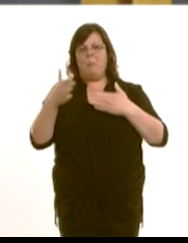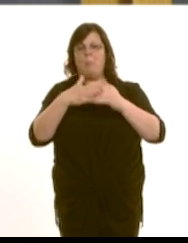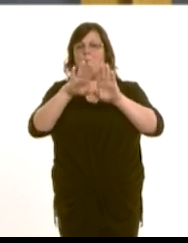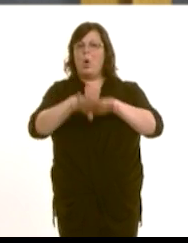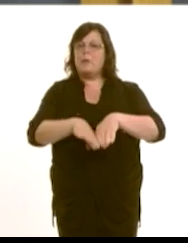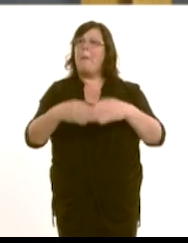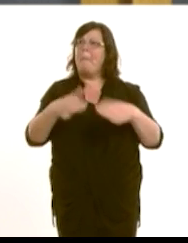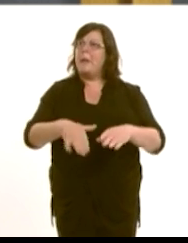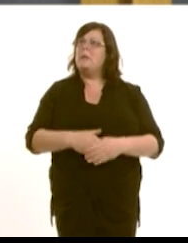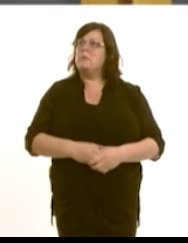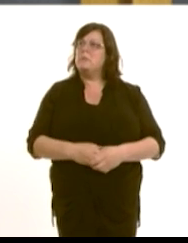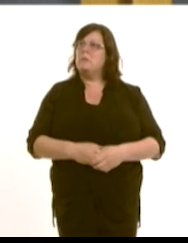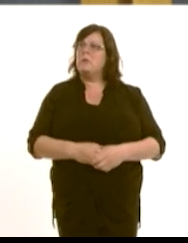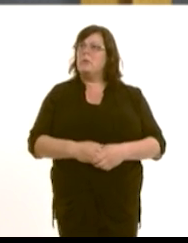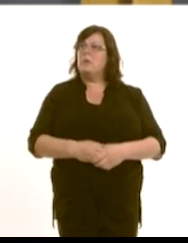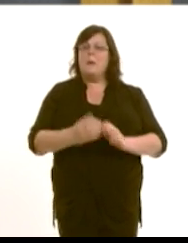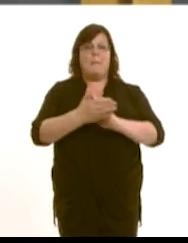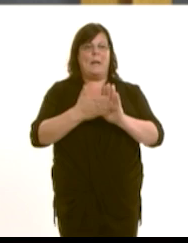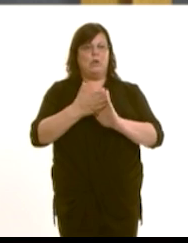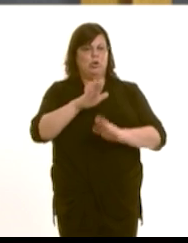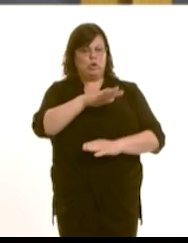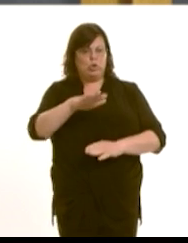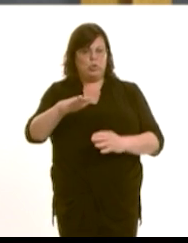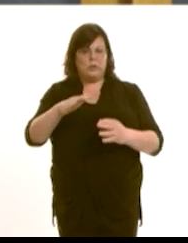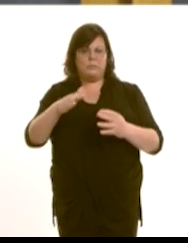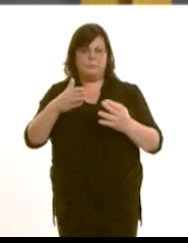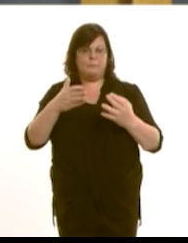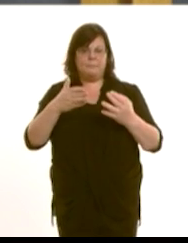So, there is a hall that children use, where they learn to play football.